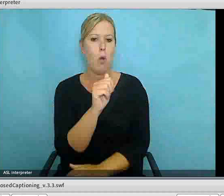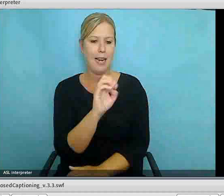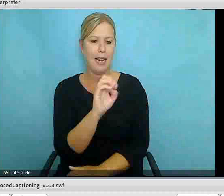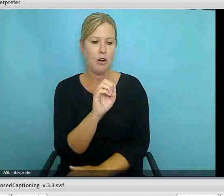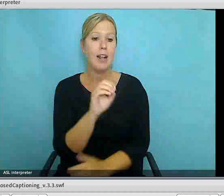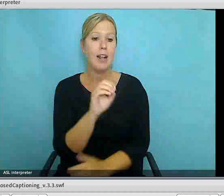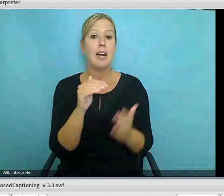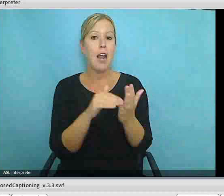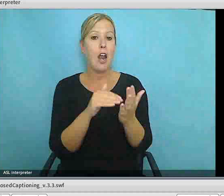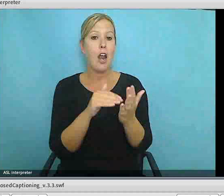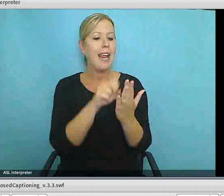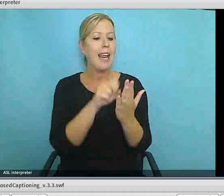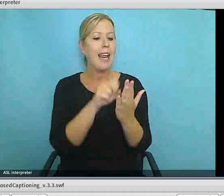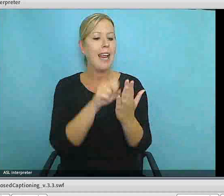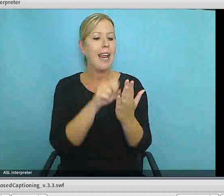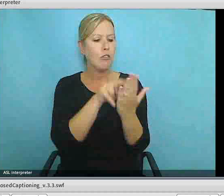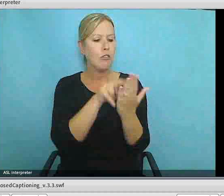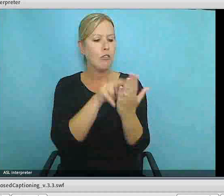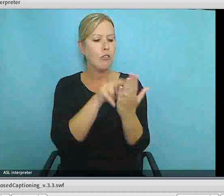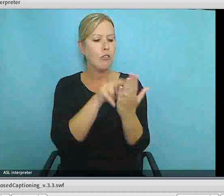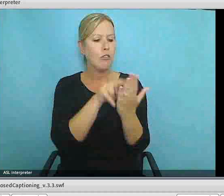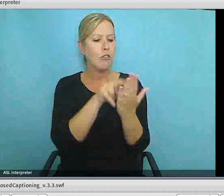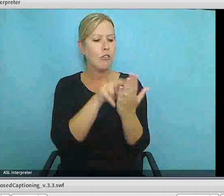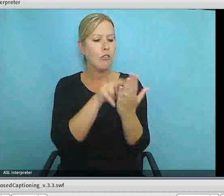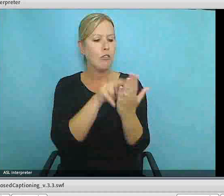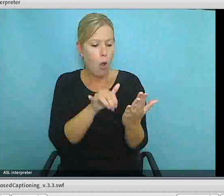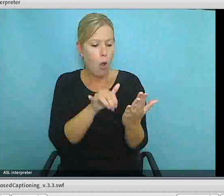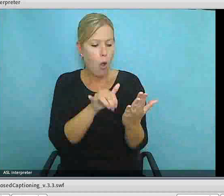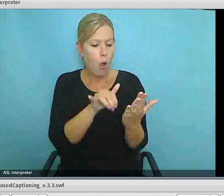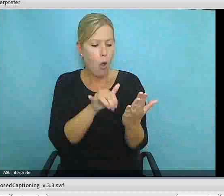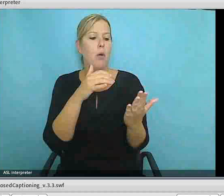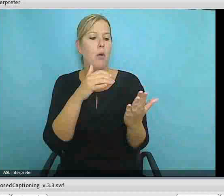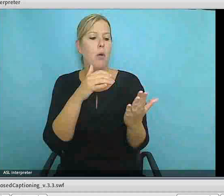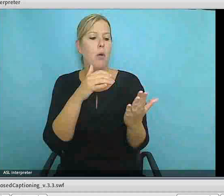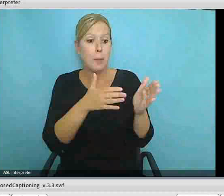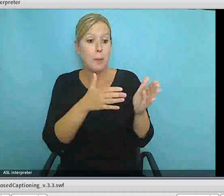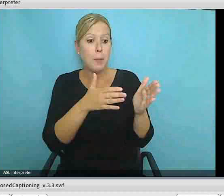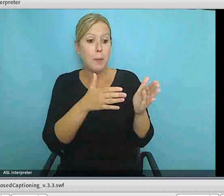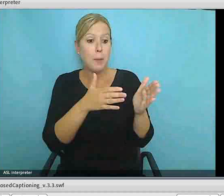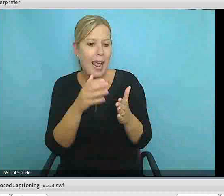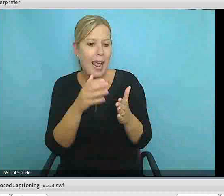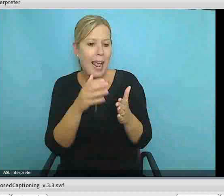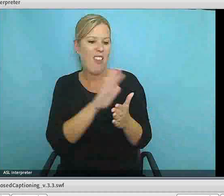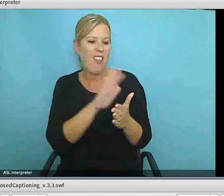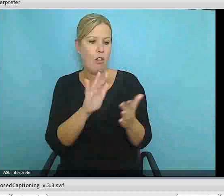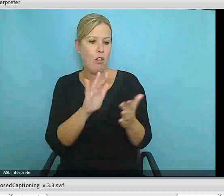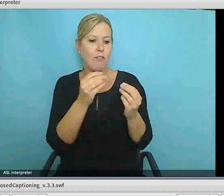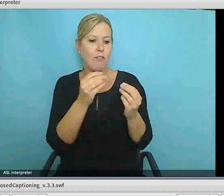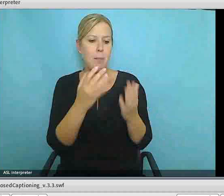So that will be an ordinary way for providers to understand who is enrolled and who is not.